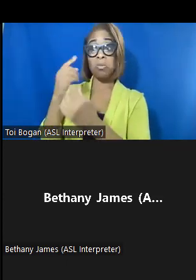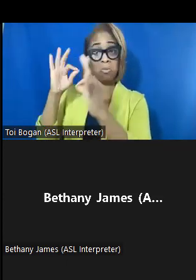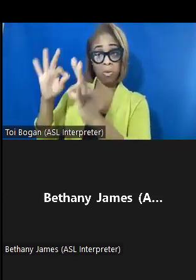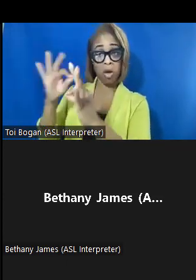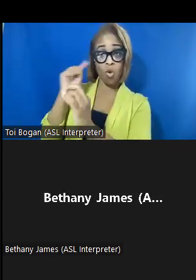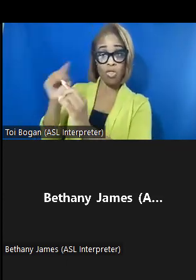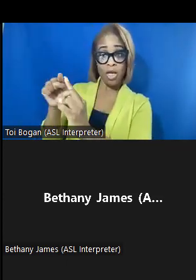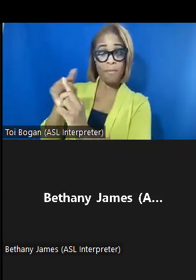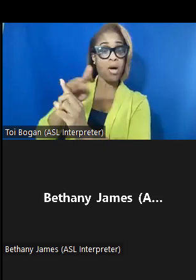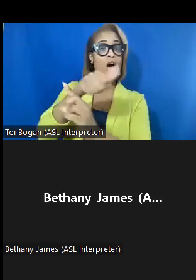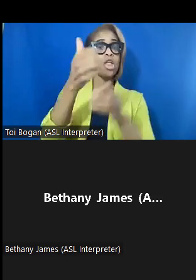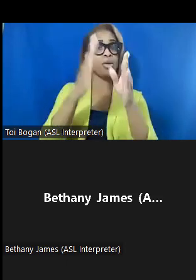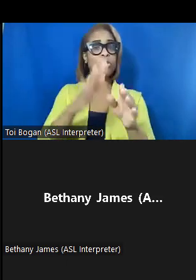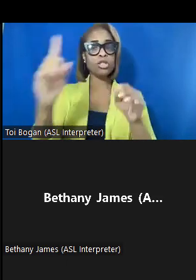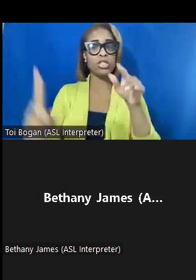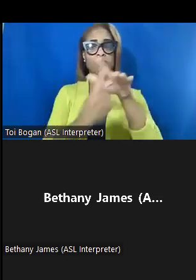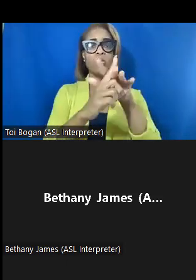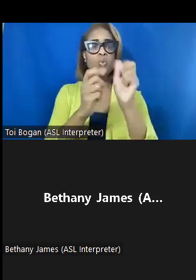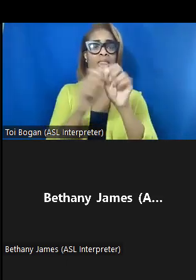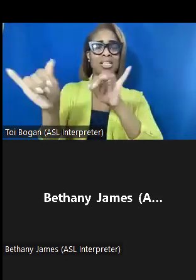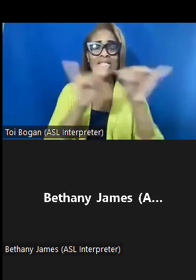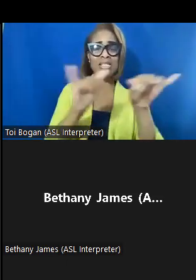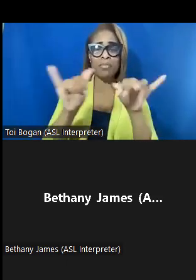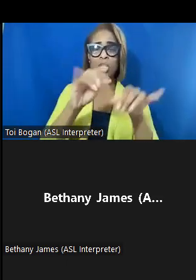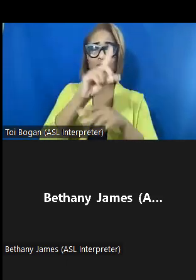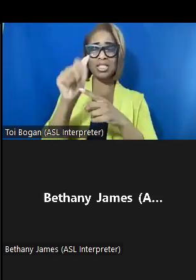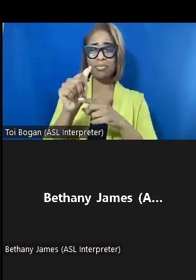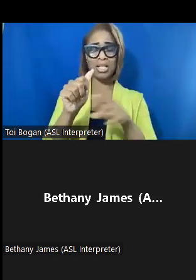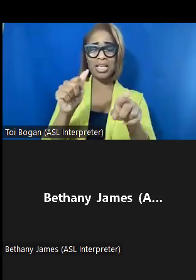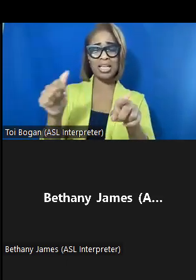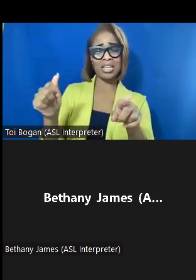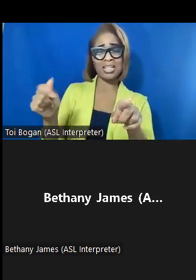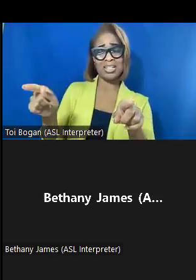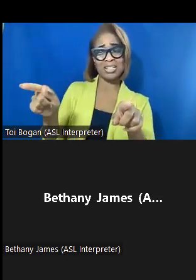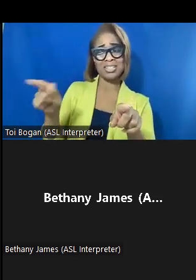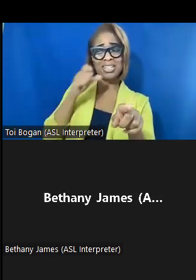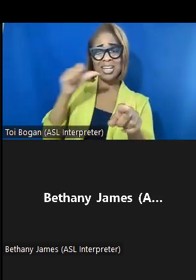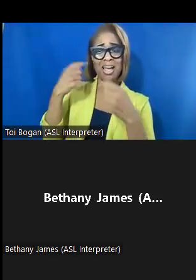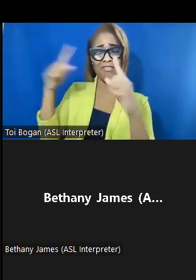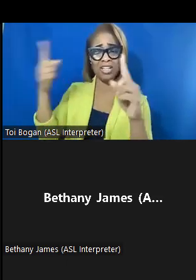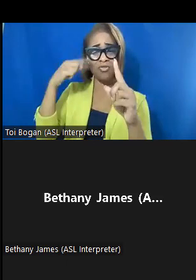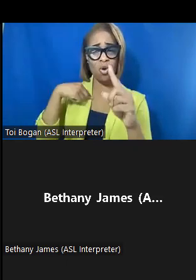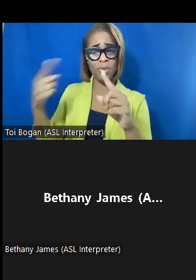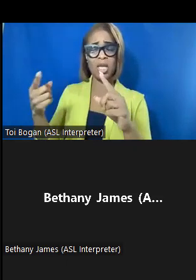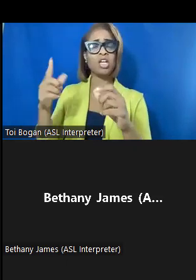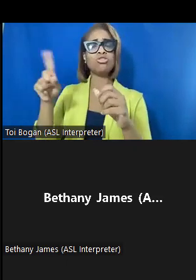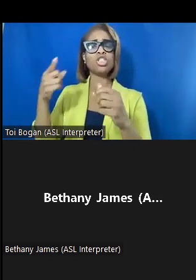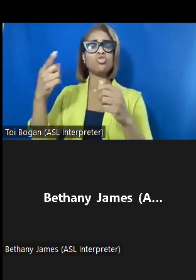But if another person comes in with a similar type of disability and you just want to apply that same accommodation, that may not work for another person.